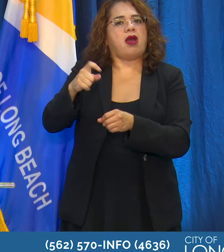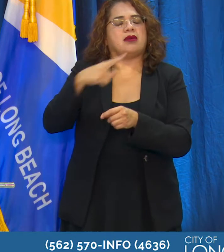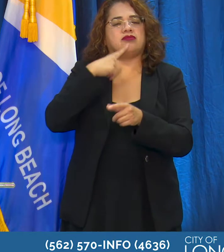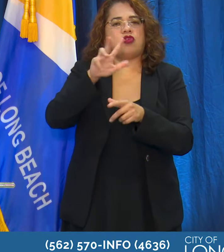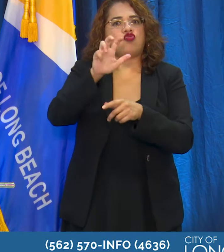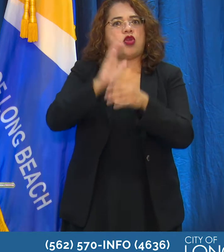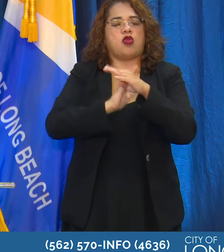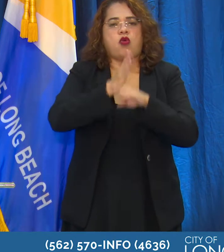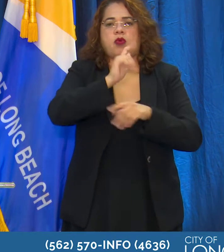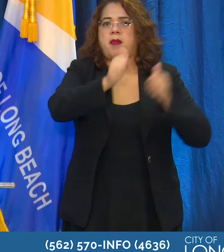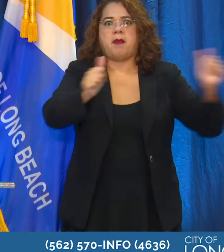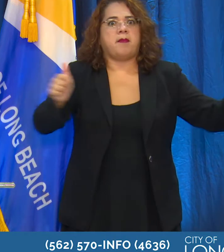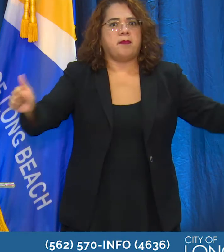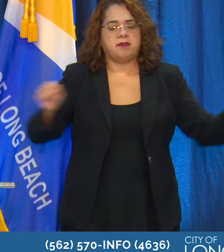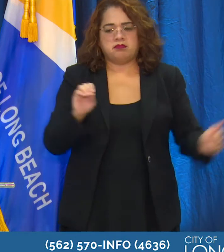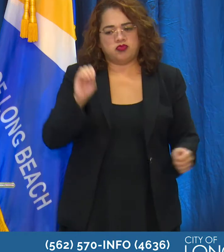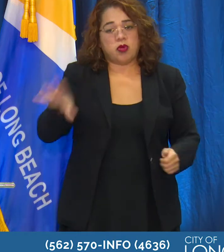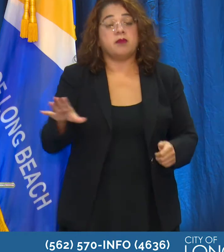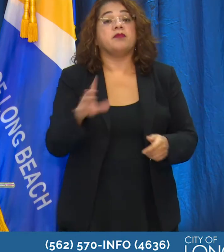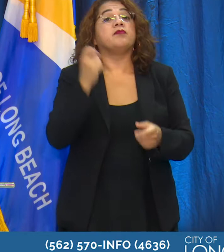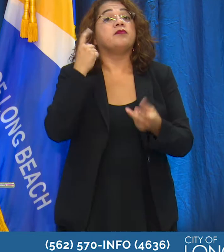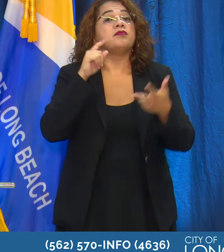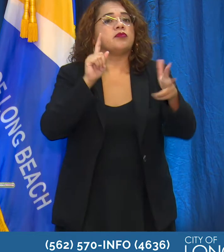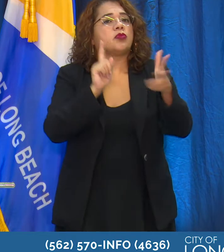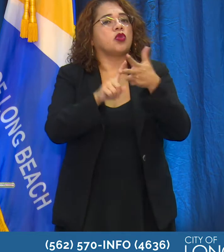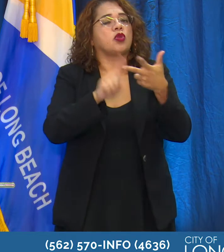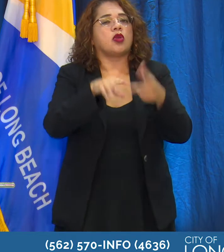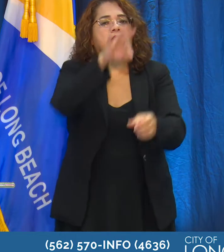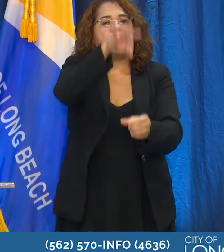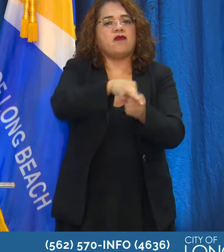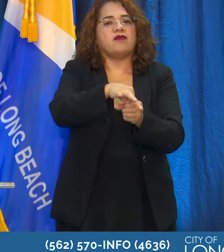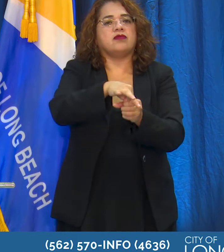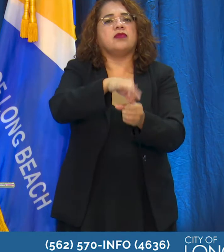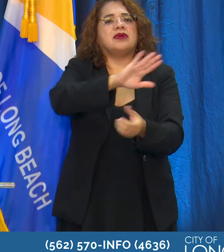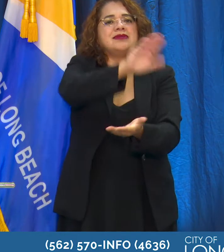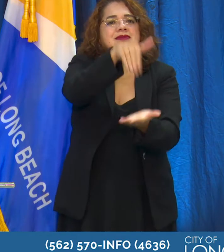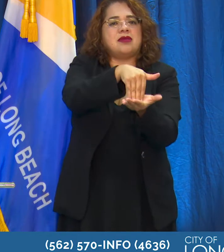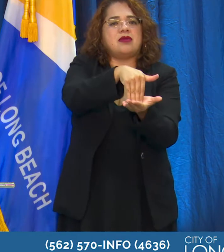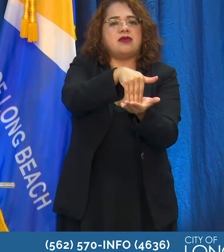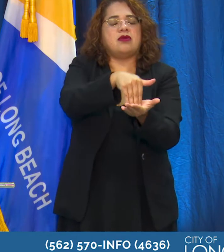The other option is a vote center in LA County, any of the vote centers that are open during